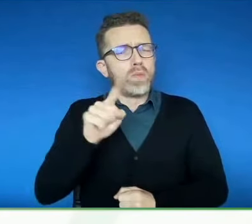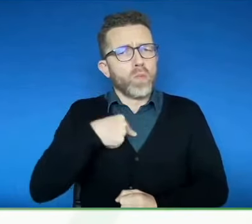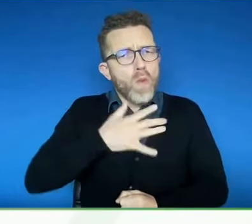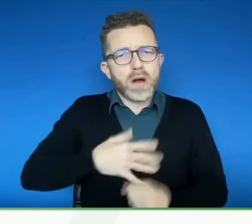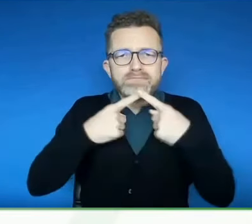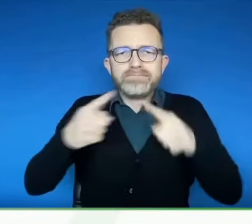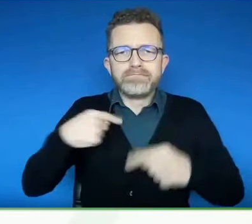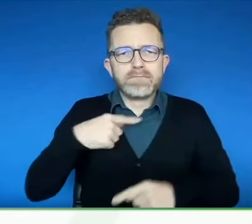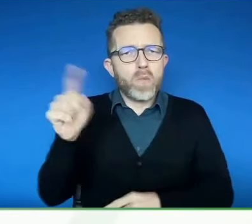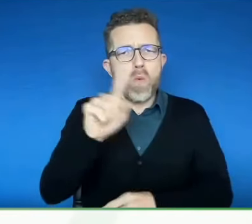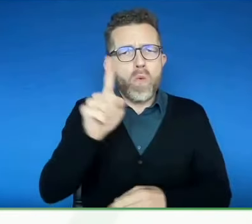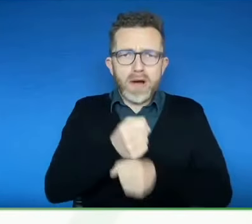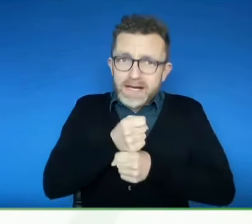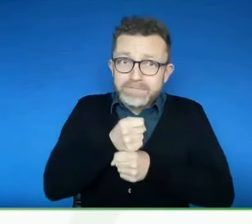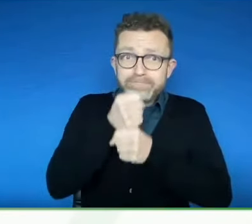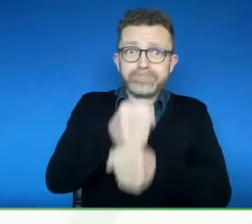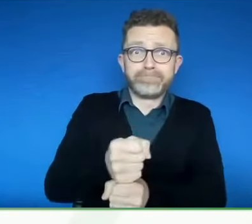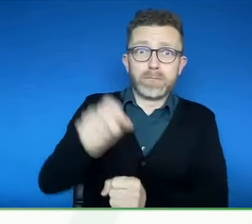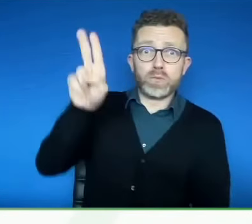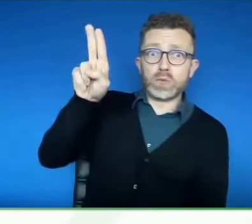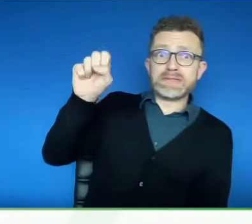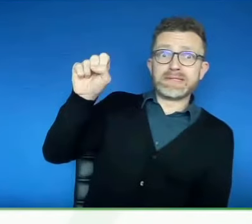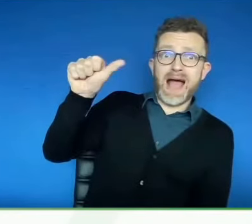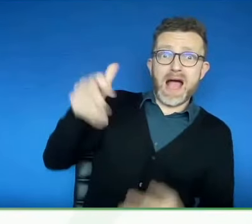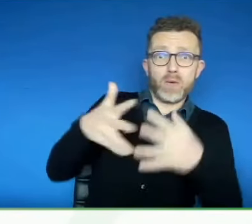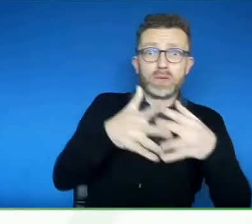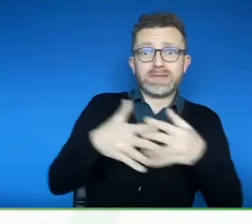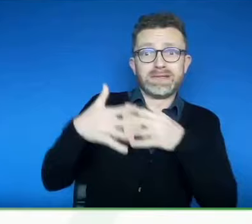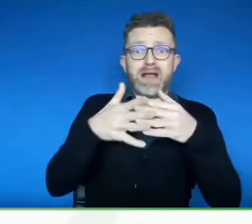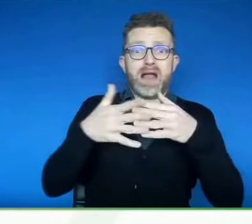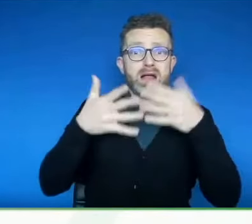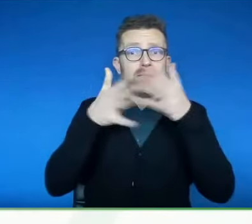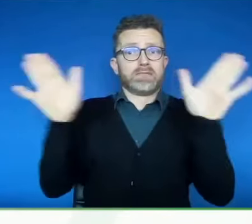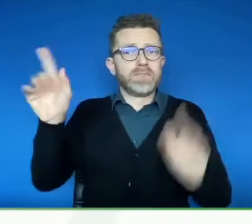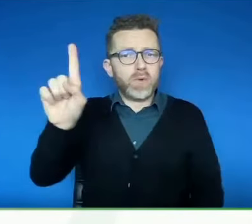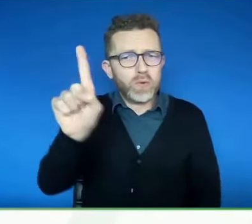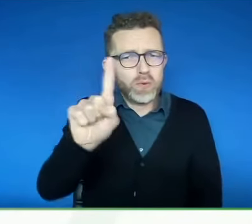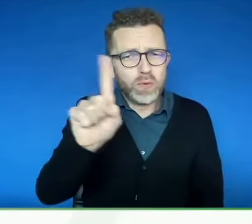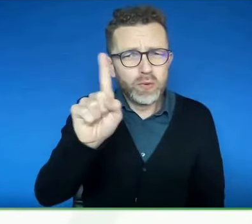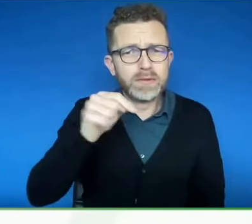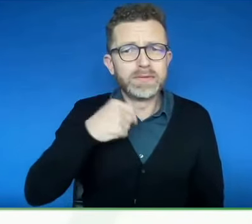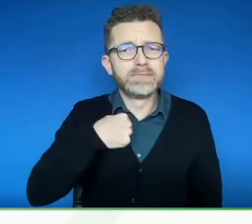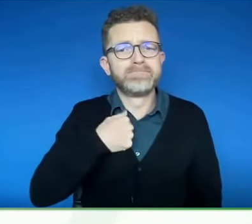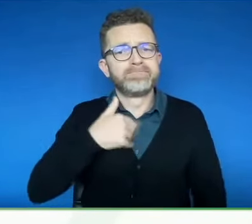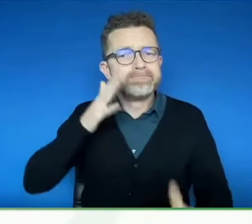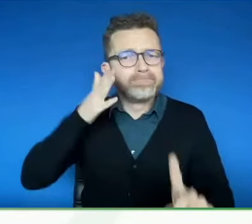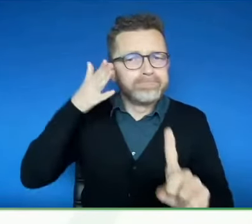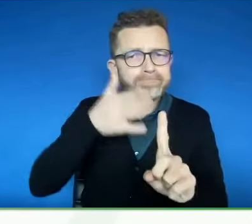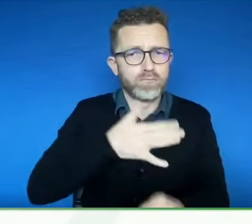It is my privilege to be part of that. So, within our work on Disability Inclusion, it fits into our